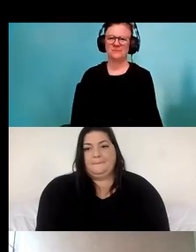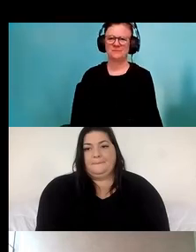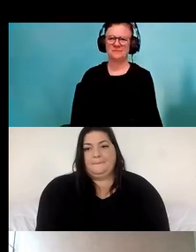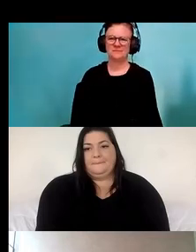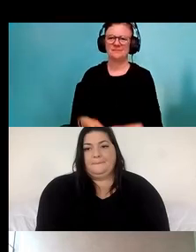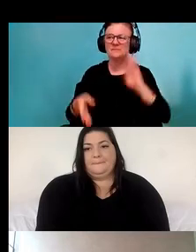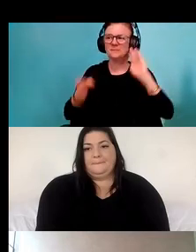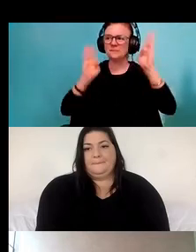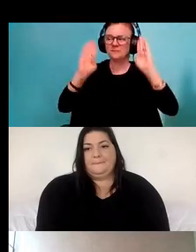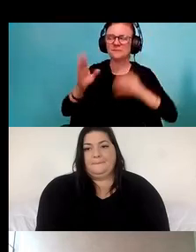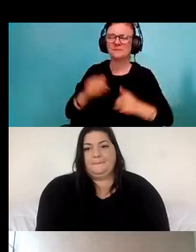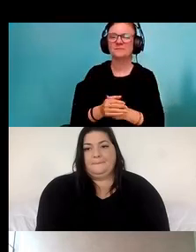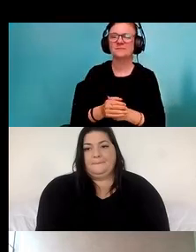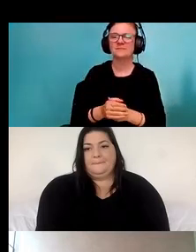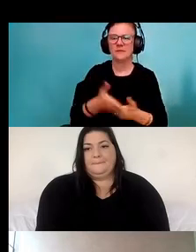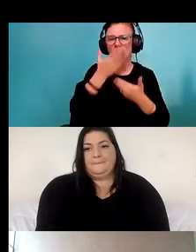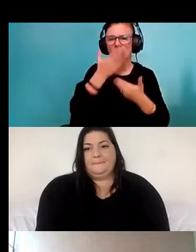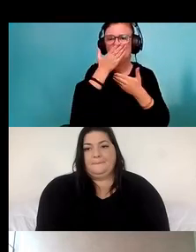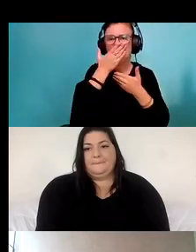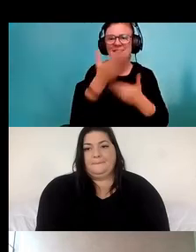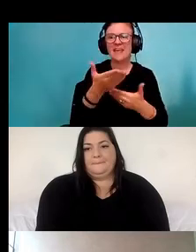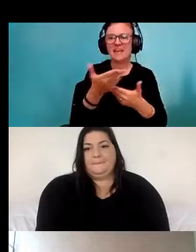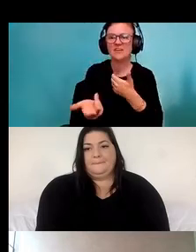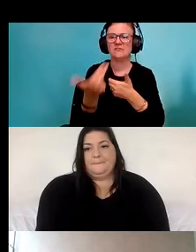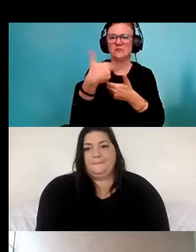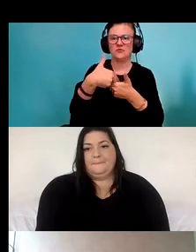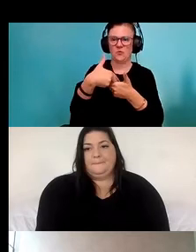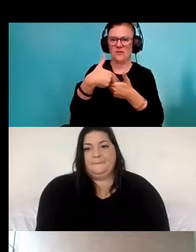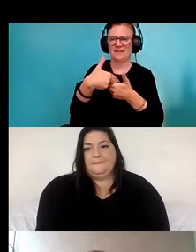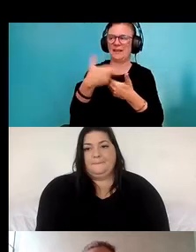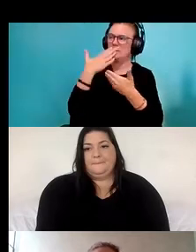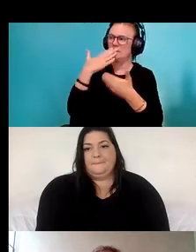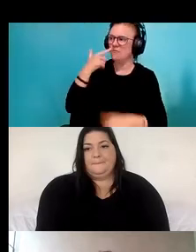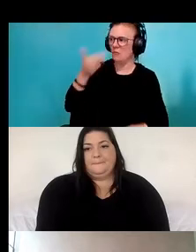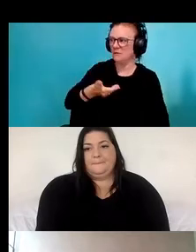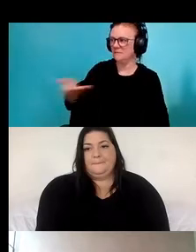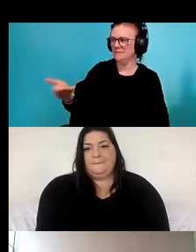Hi, everyone. Thank you so much for that introduction, Elle,